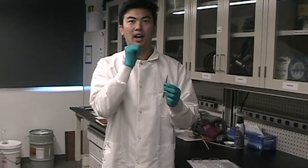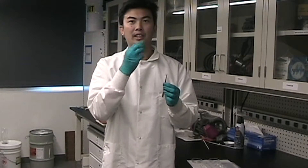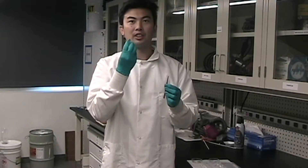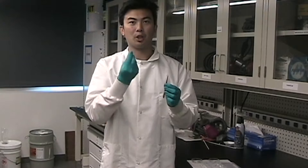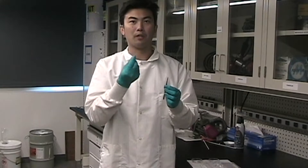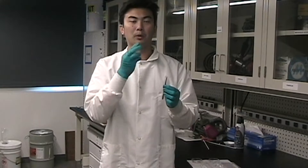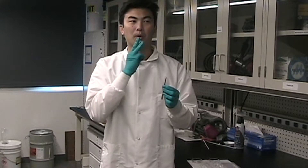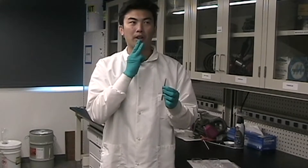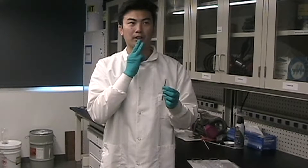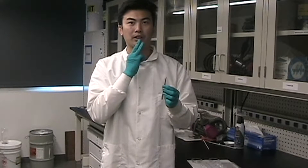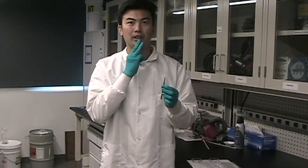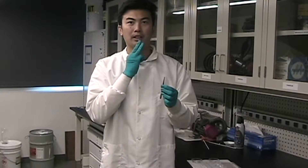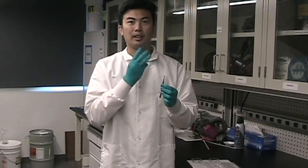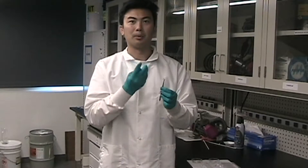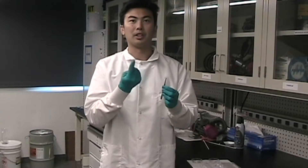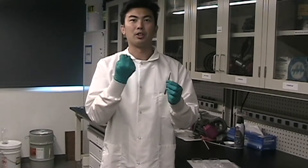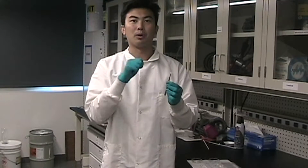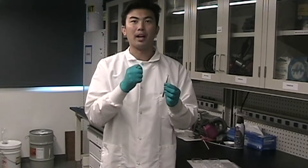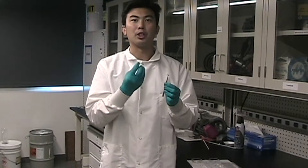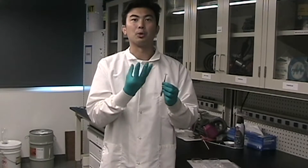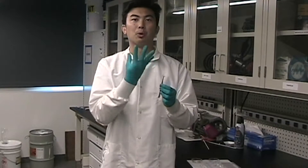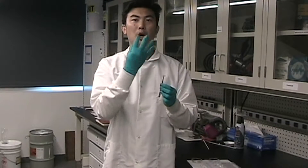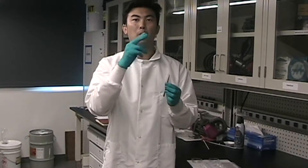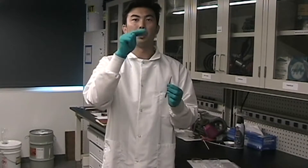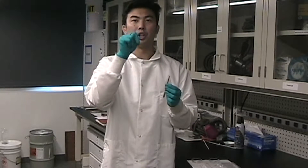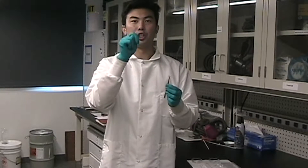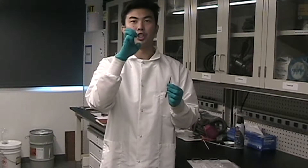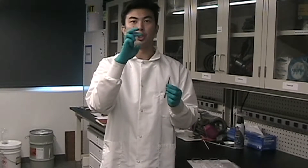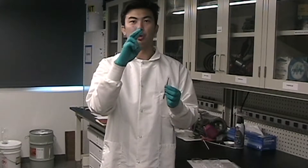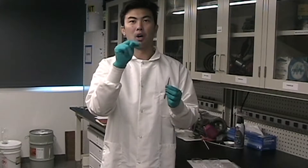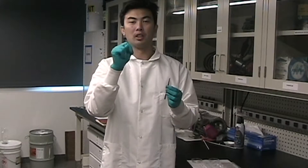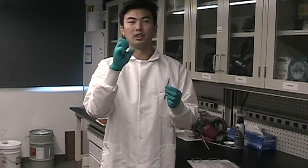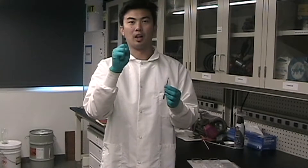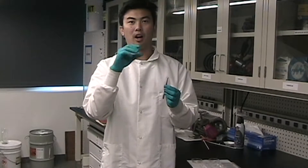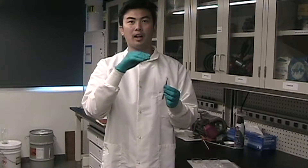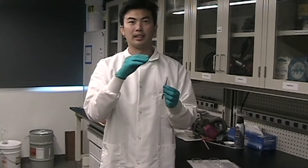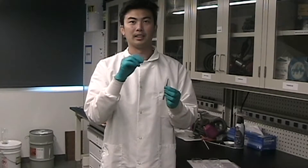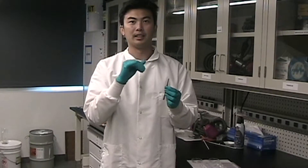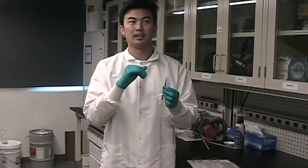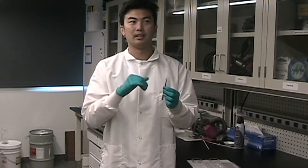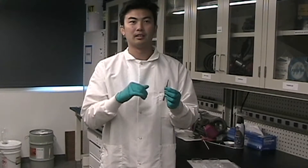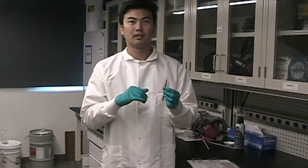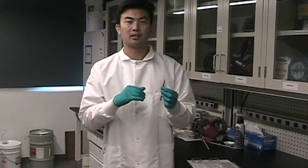If it does not dissolve in water, it will be used to grow neurons on it.